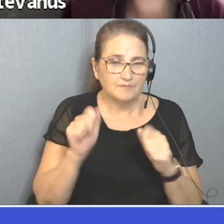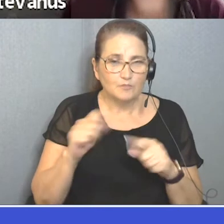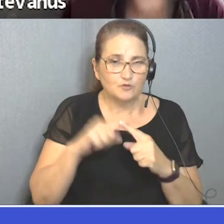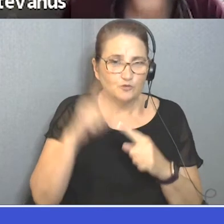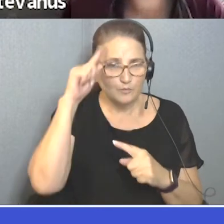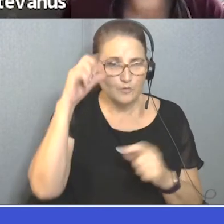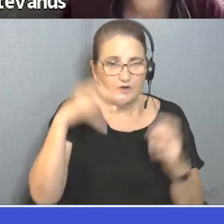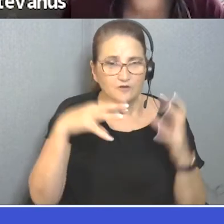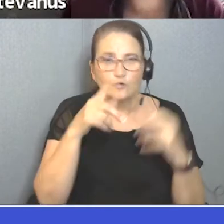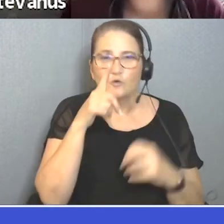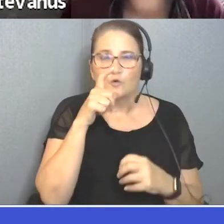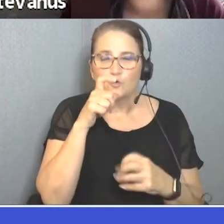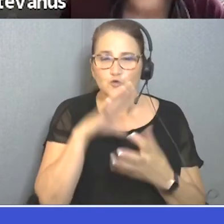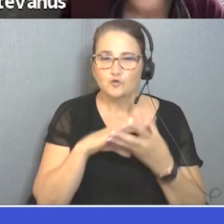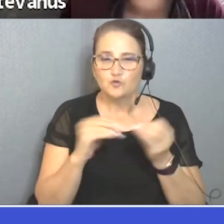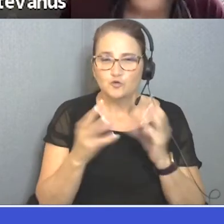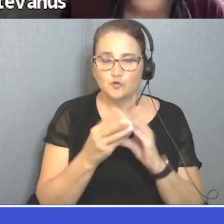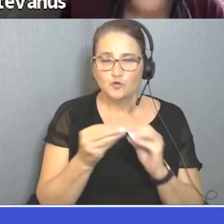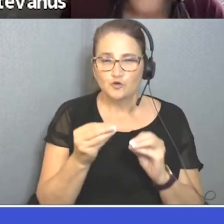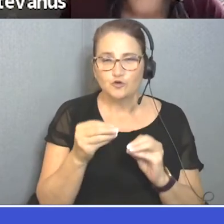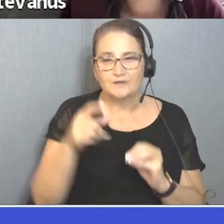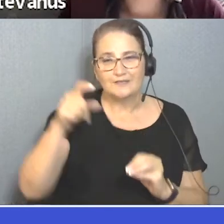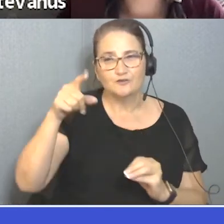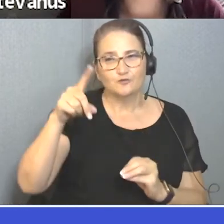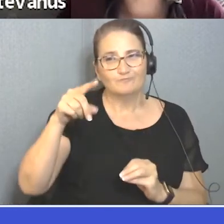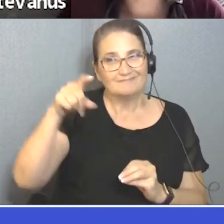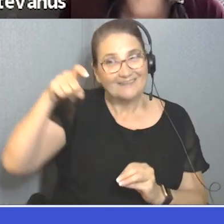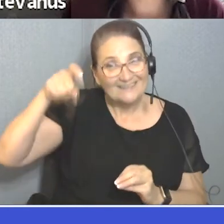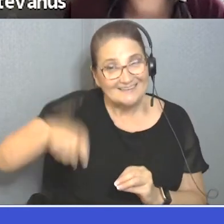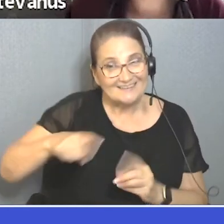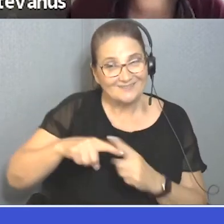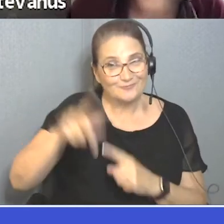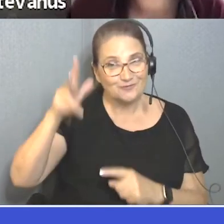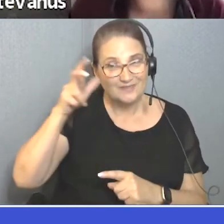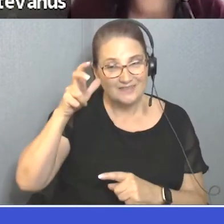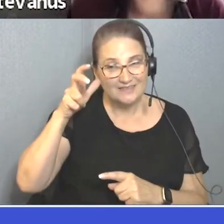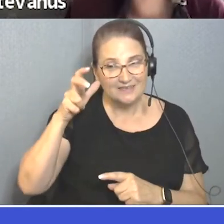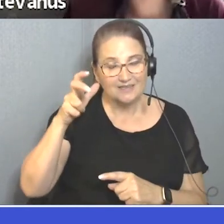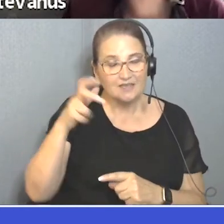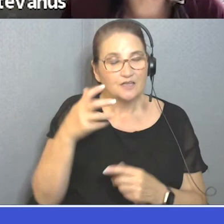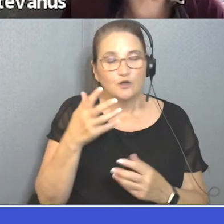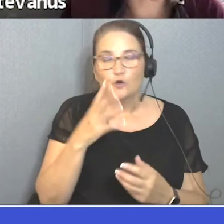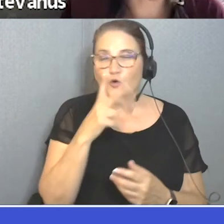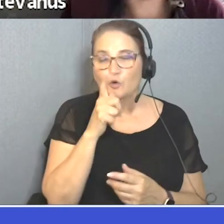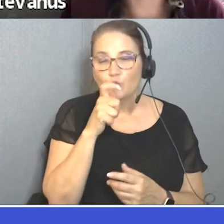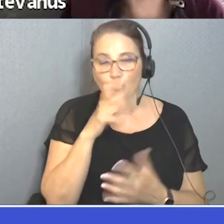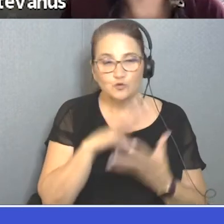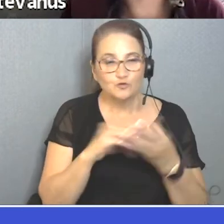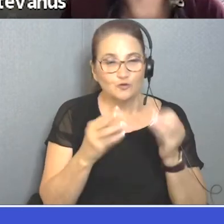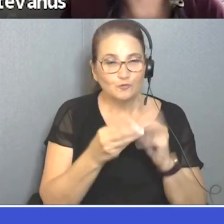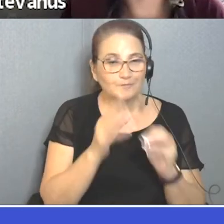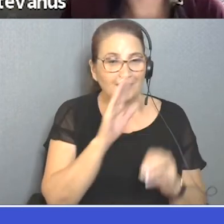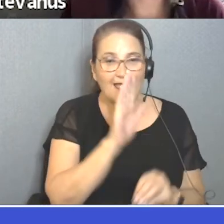opportunities that you were able to brainstorm? Whose story do you need to listen to, whose story remains